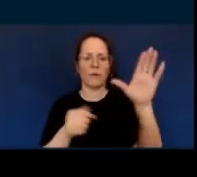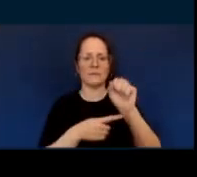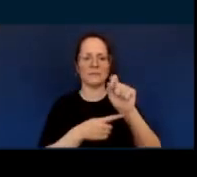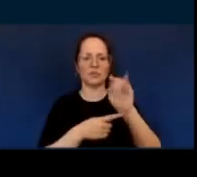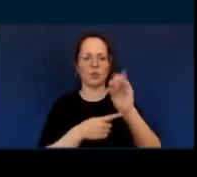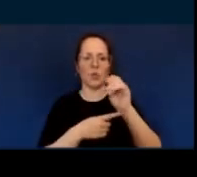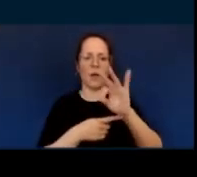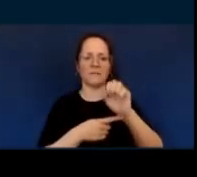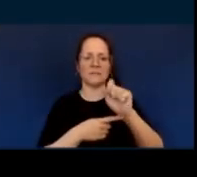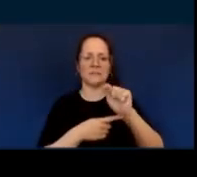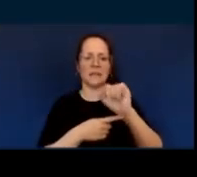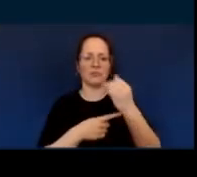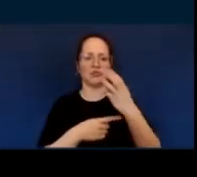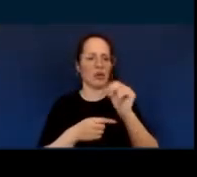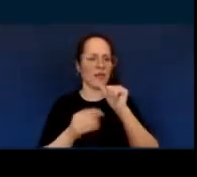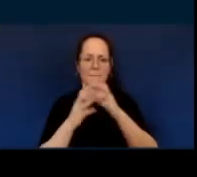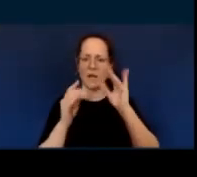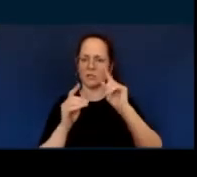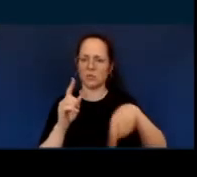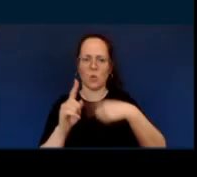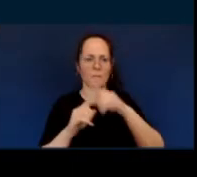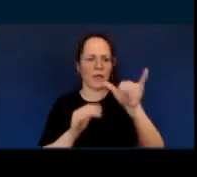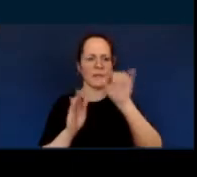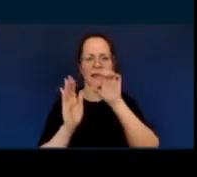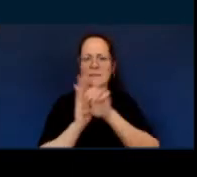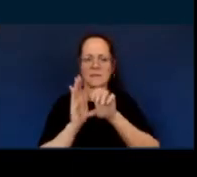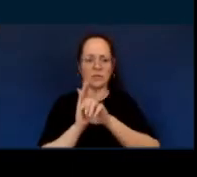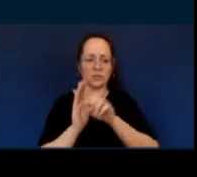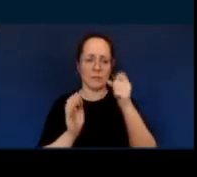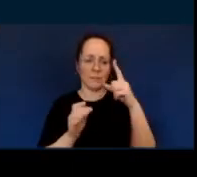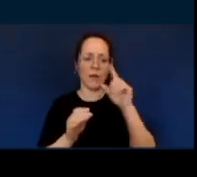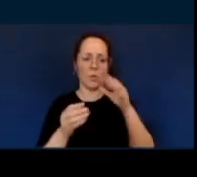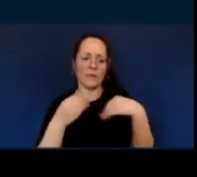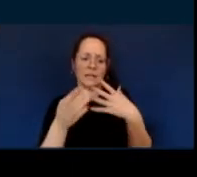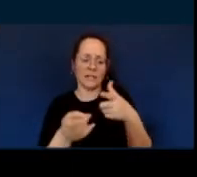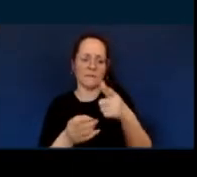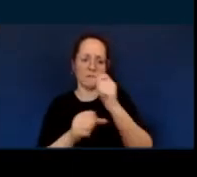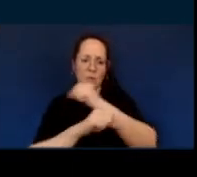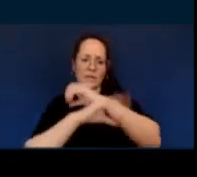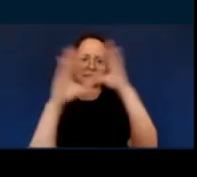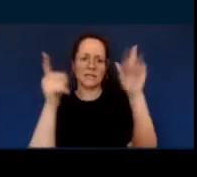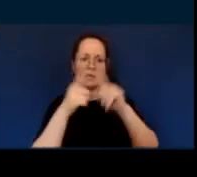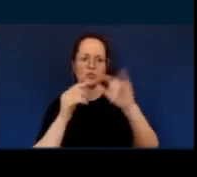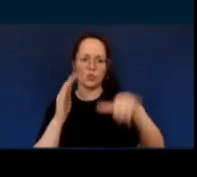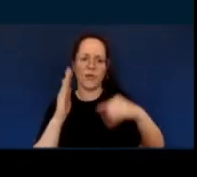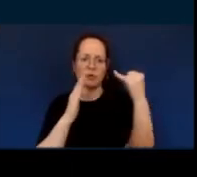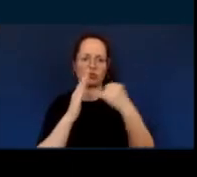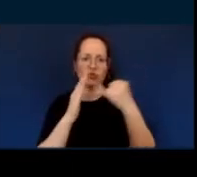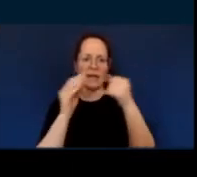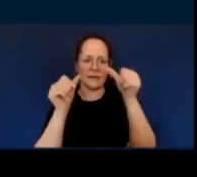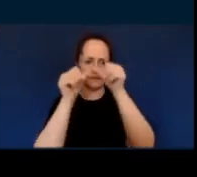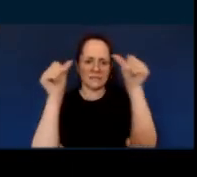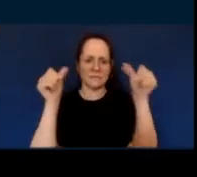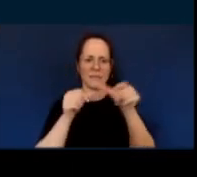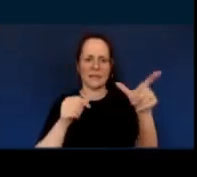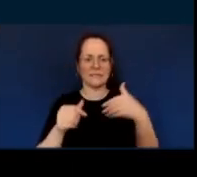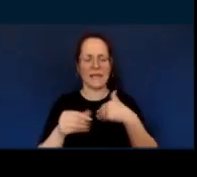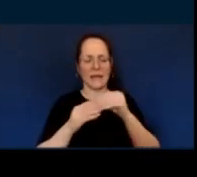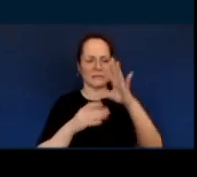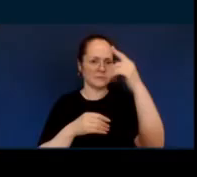ABOUT THIS IMAGE OR EVEN IF IT'S BY HIS HAND BUT IT GIVES YOU INSIGHT INTOS THE CREATIVE SPACE THAT LEONARDO OCCUPIED. FOR HIM THE MELDING OF THE SEXES